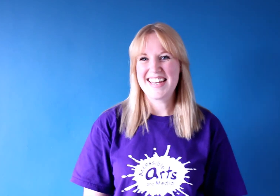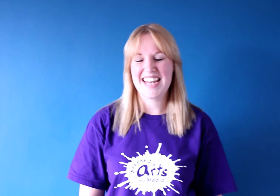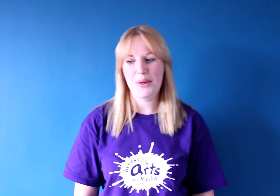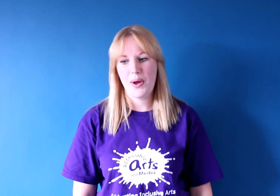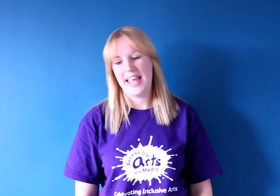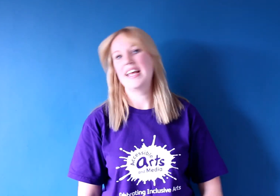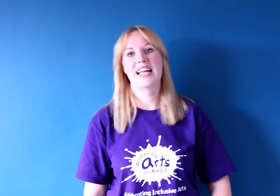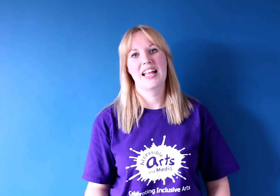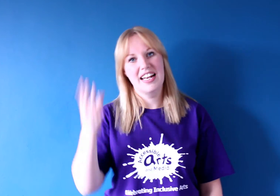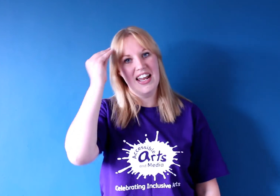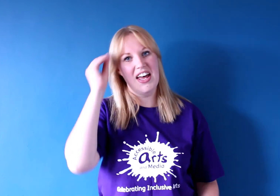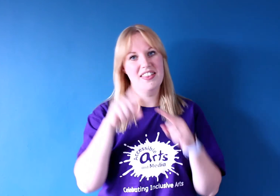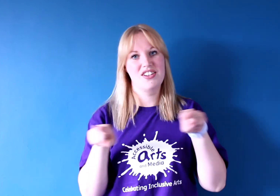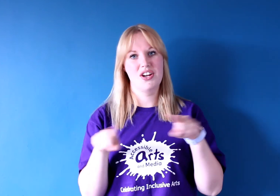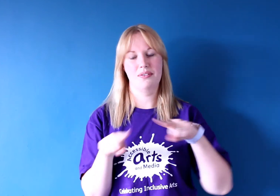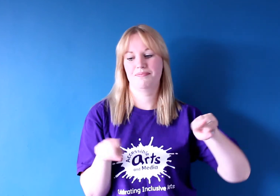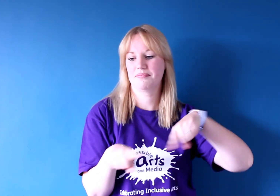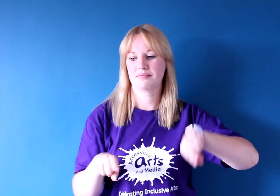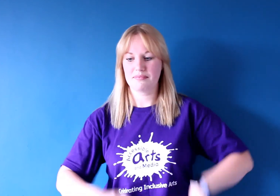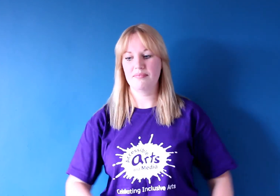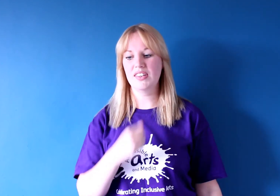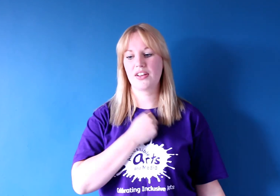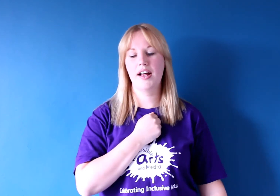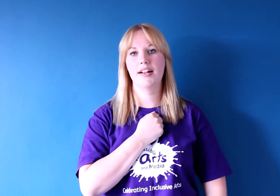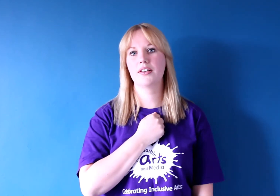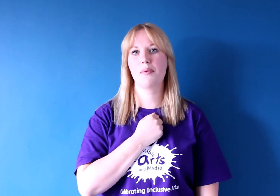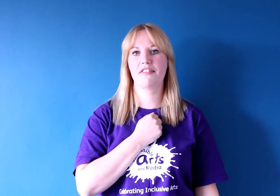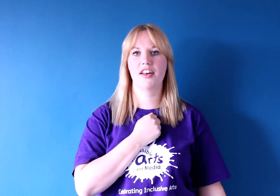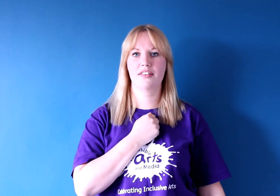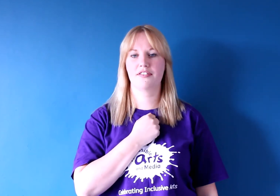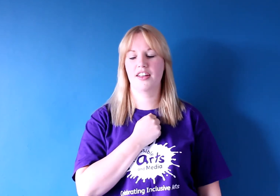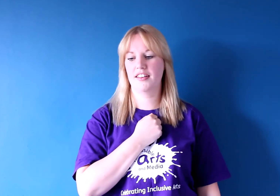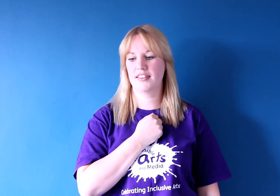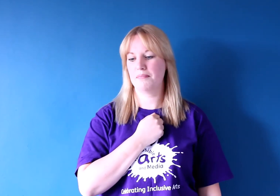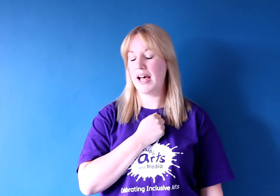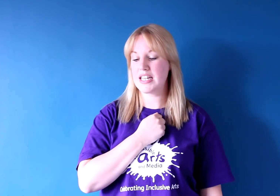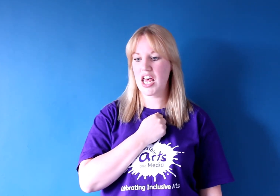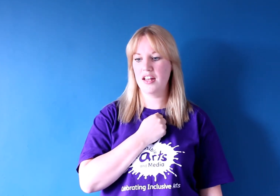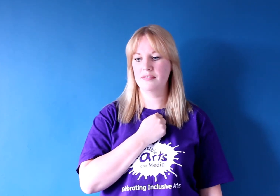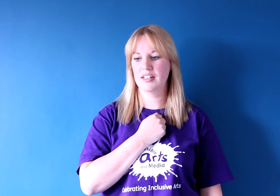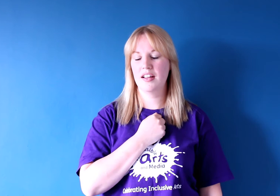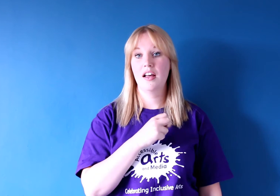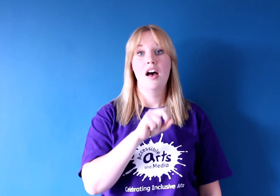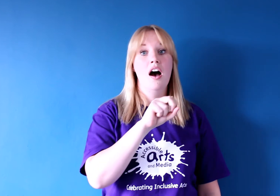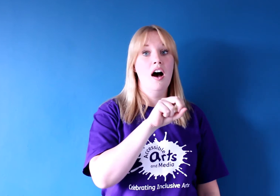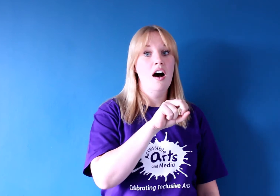Shall we learn the tune? So I’ll do a bit first my turn.